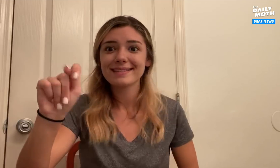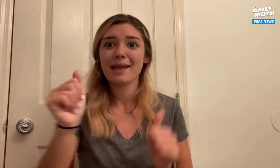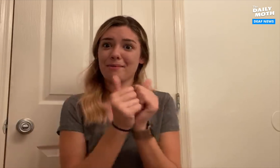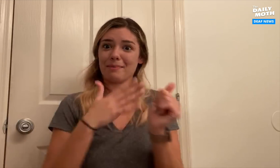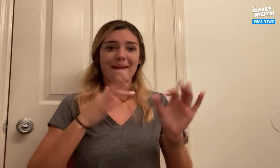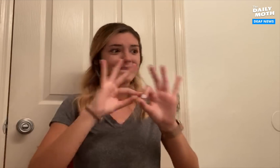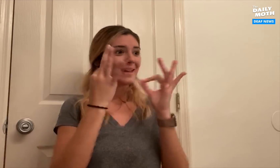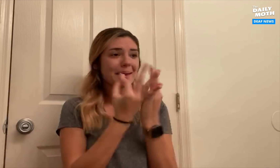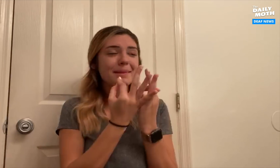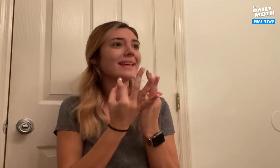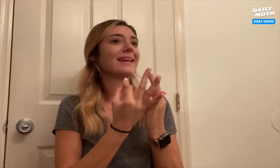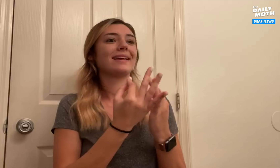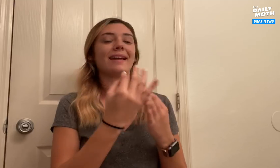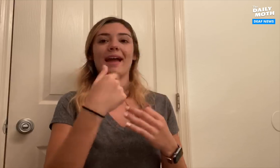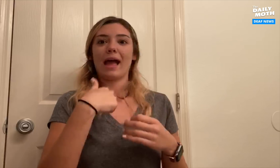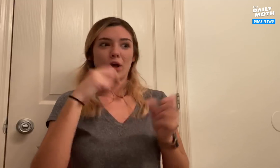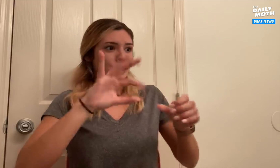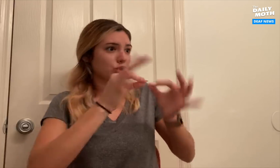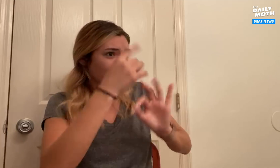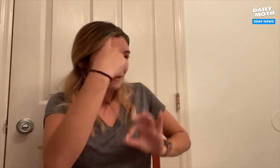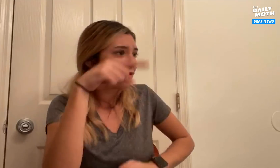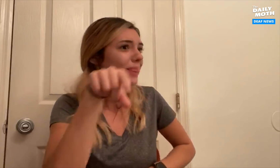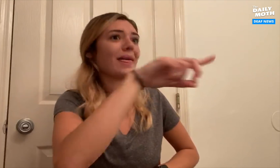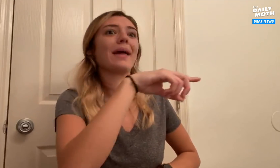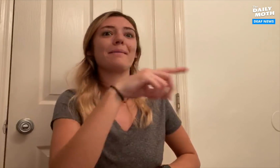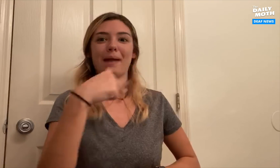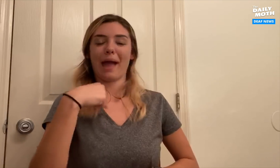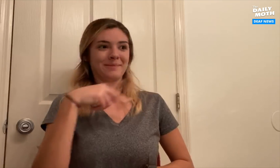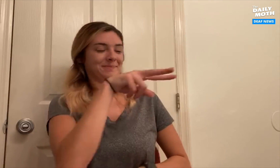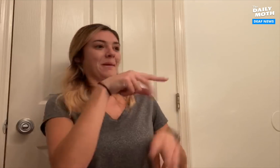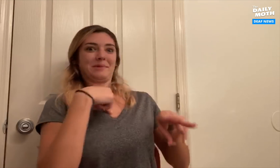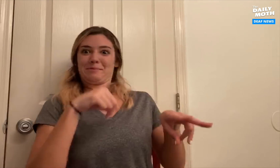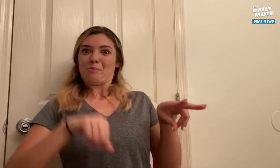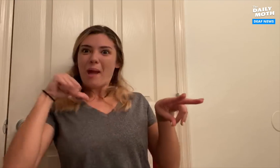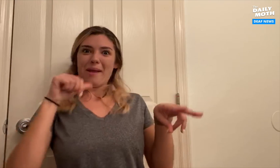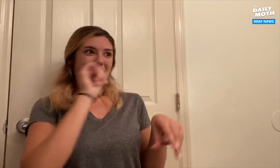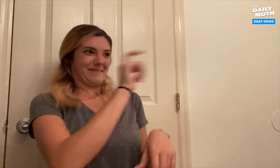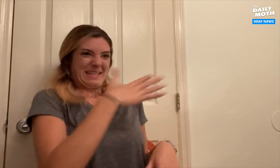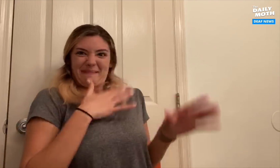Warren said that Bloomberg's apology was meaningless because